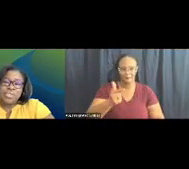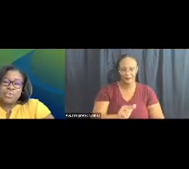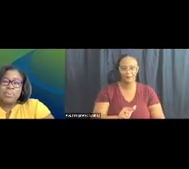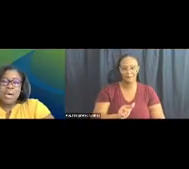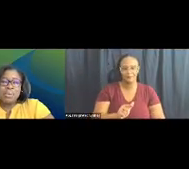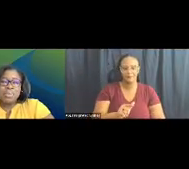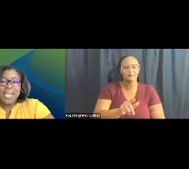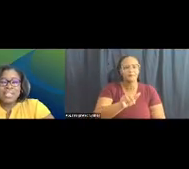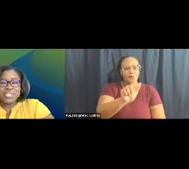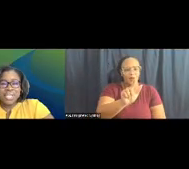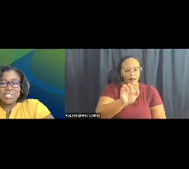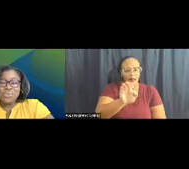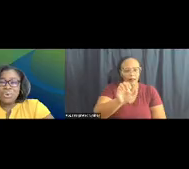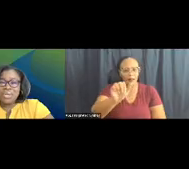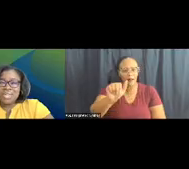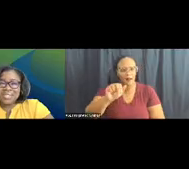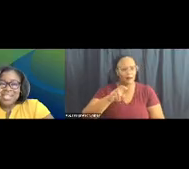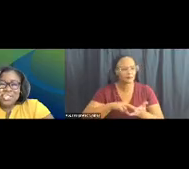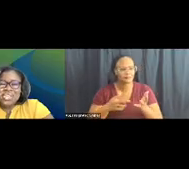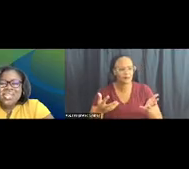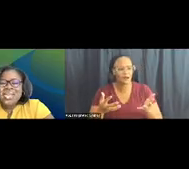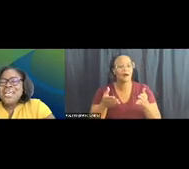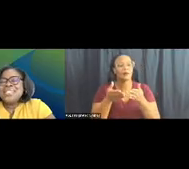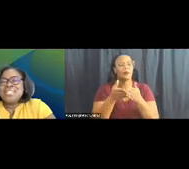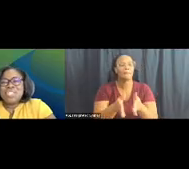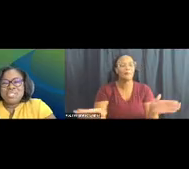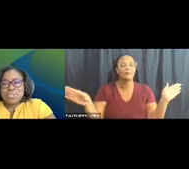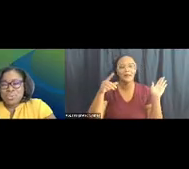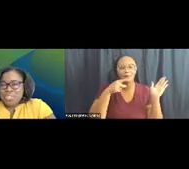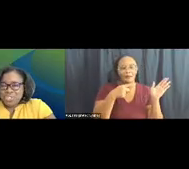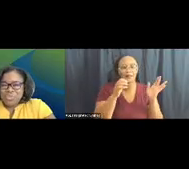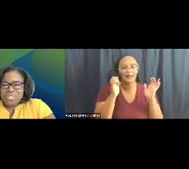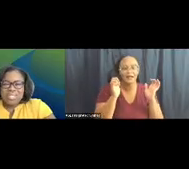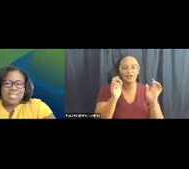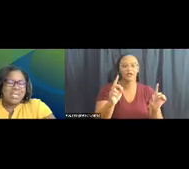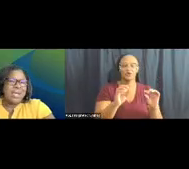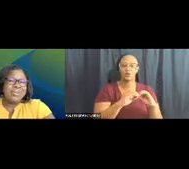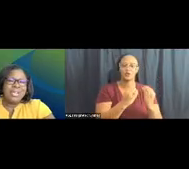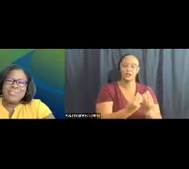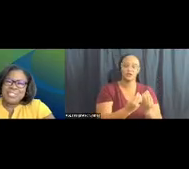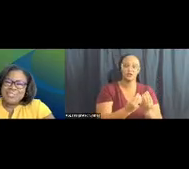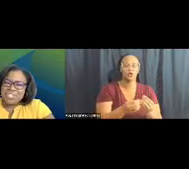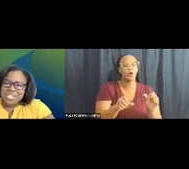referring to a public educational organization such as a school district, a county office